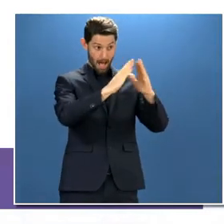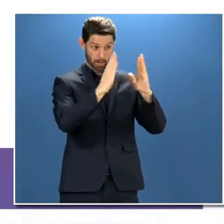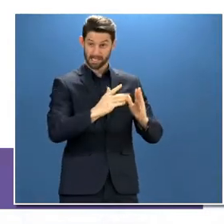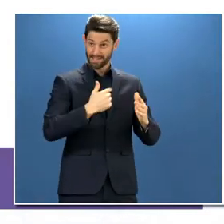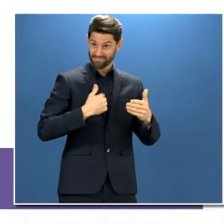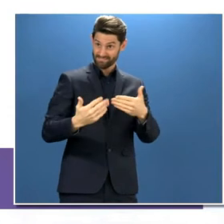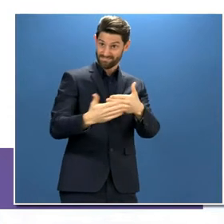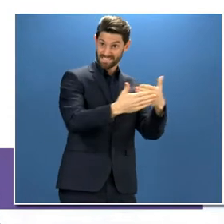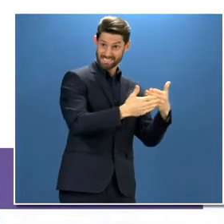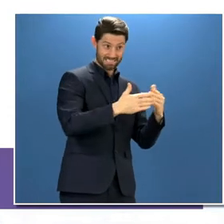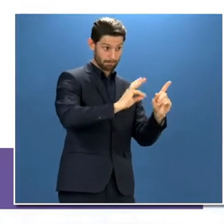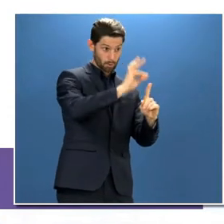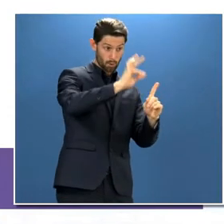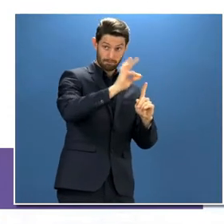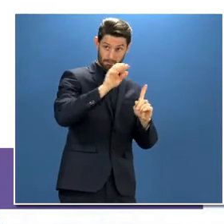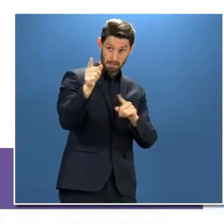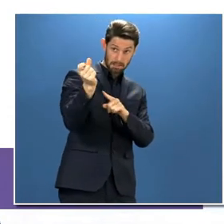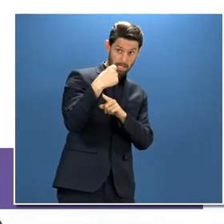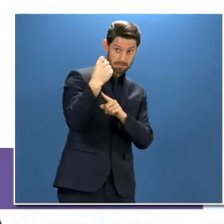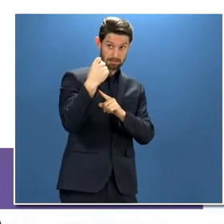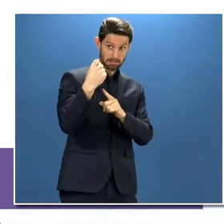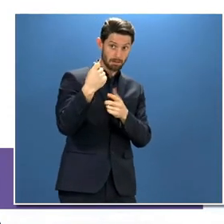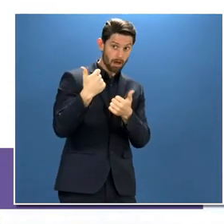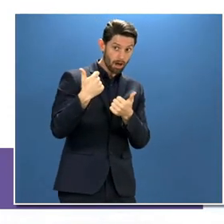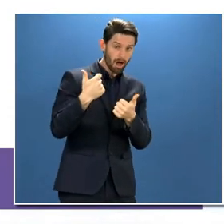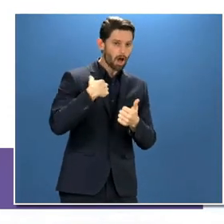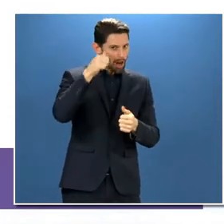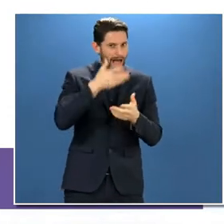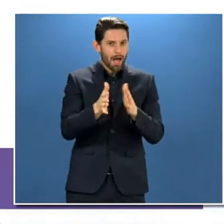To expect that of someone who is 25 or 30, who has never rented before or never